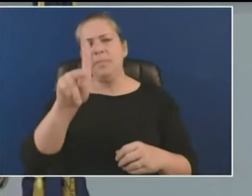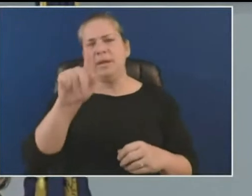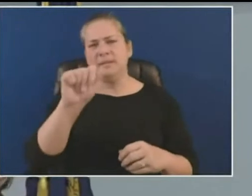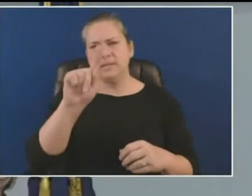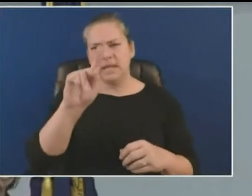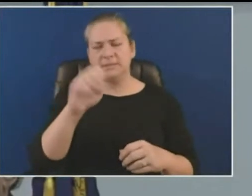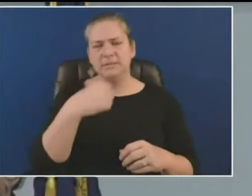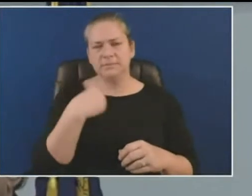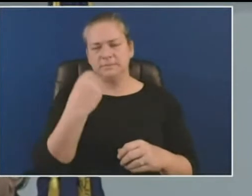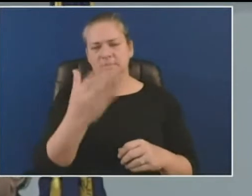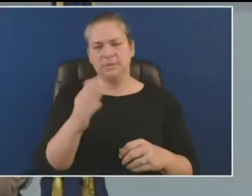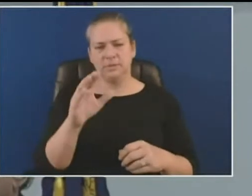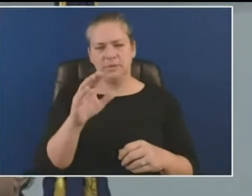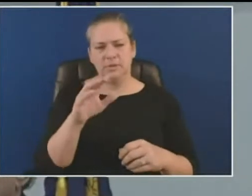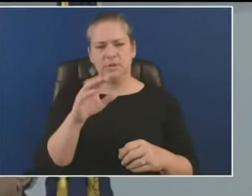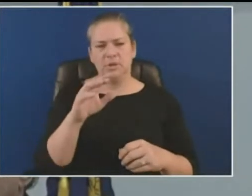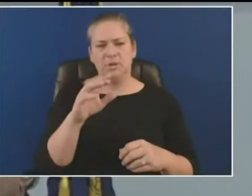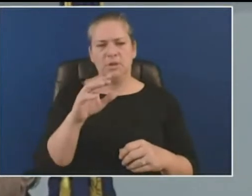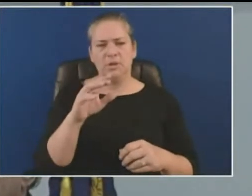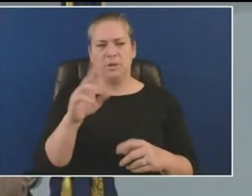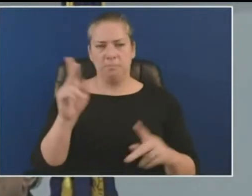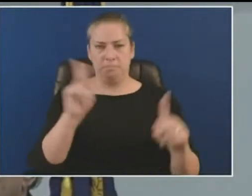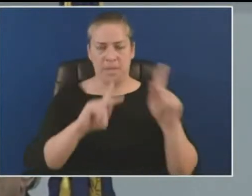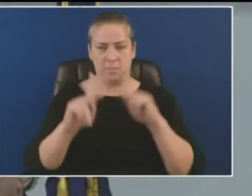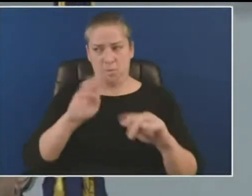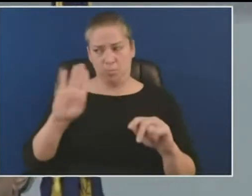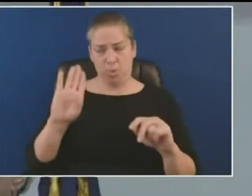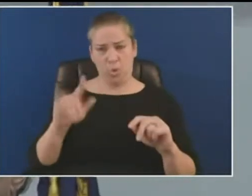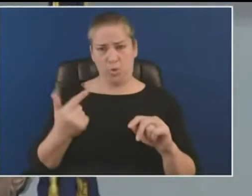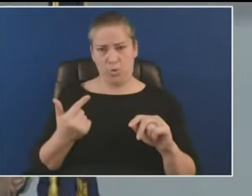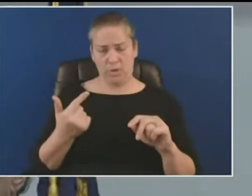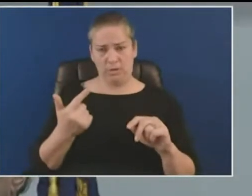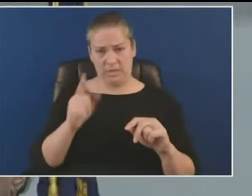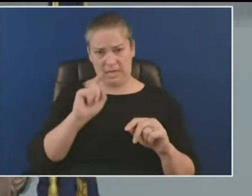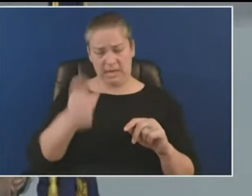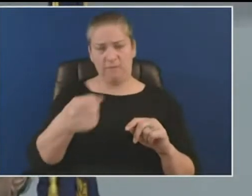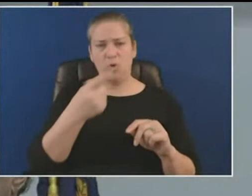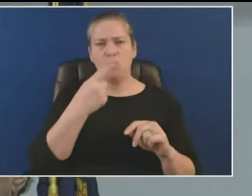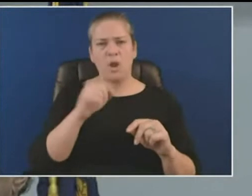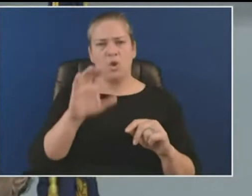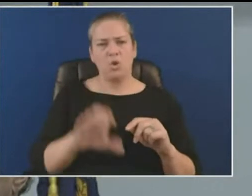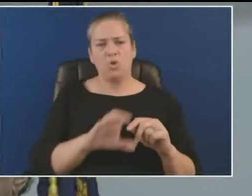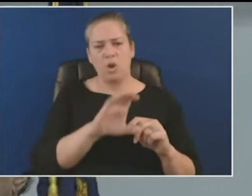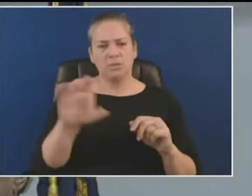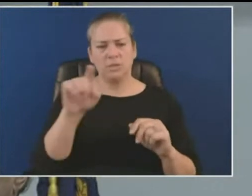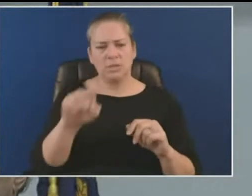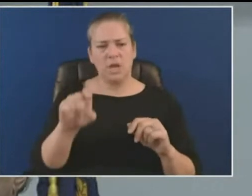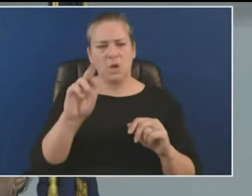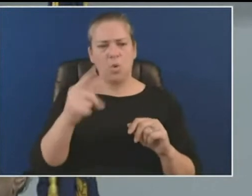the people here in Bowling Green. If you go to redcross.org is South Central Kentucky chapter,